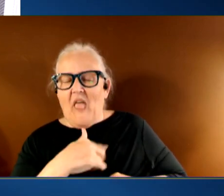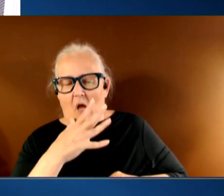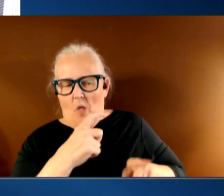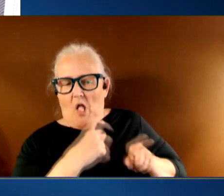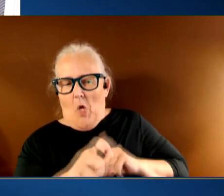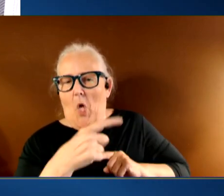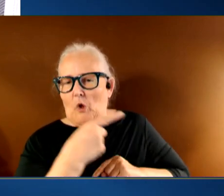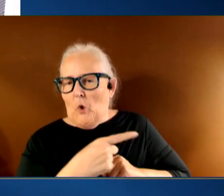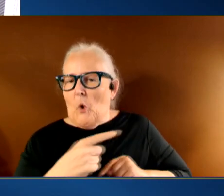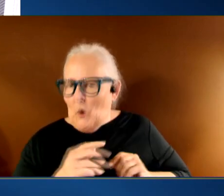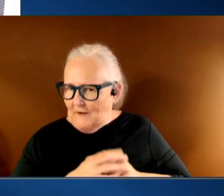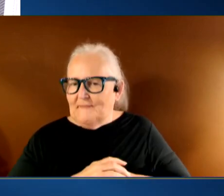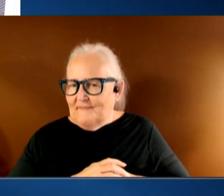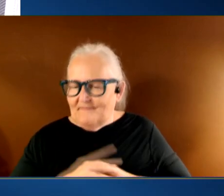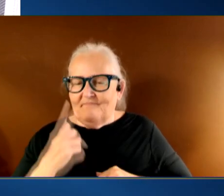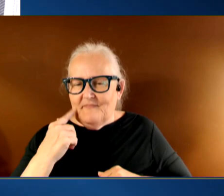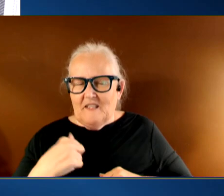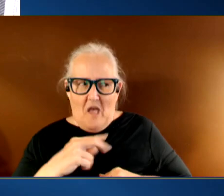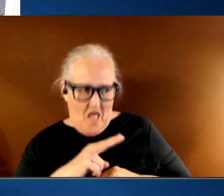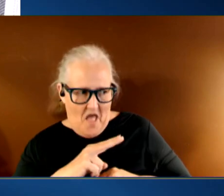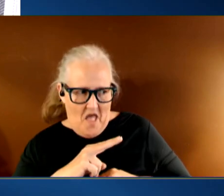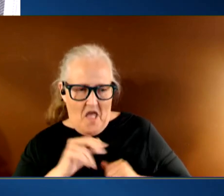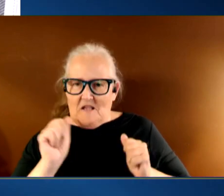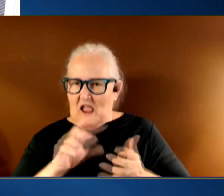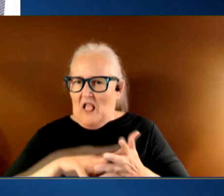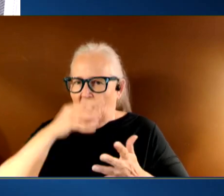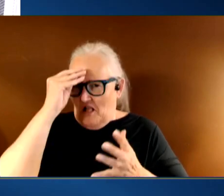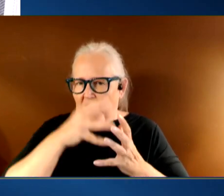get -- we have a lot to learn from you as well. I think two things that we've done so far. So,